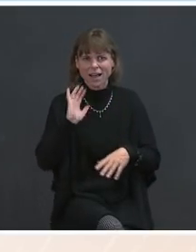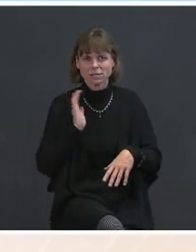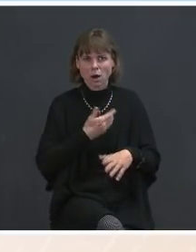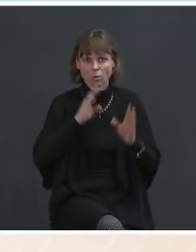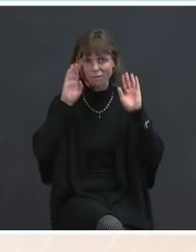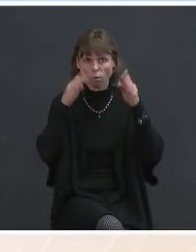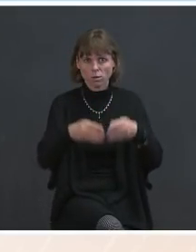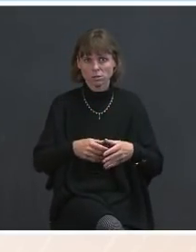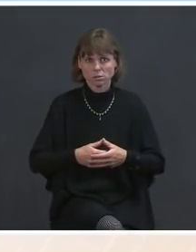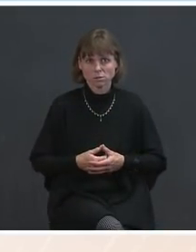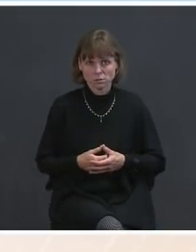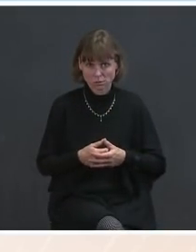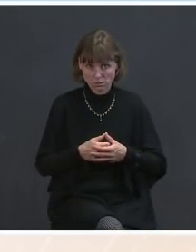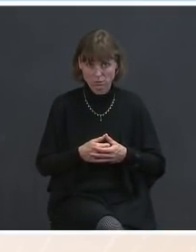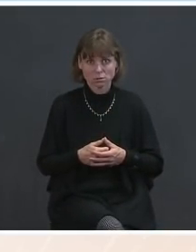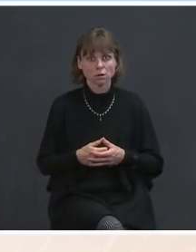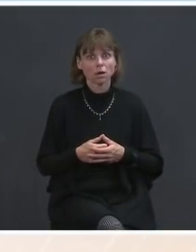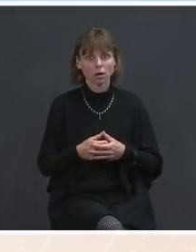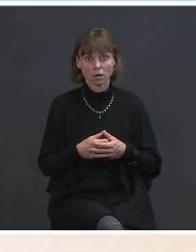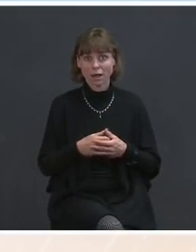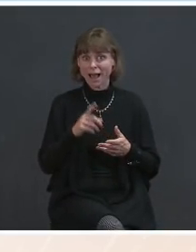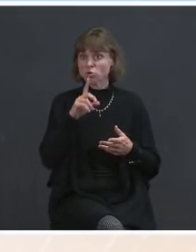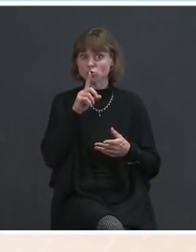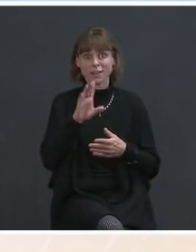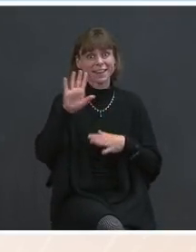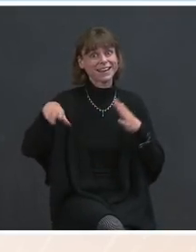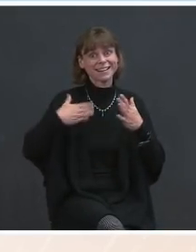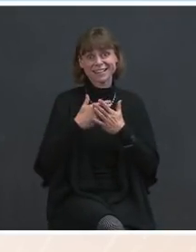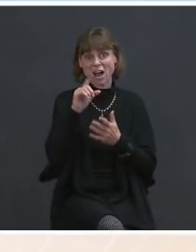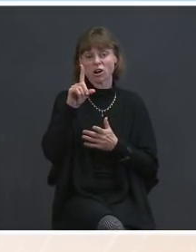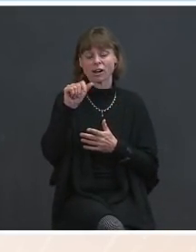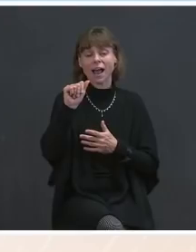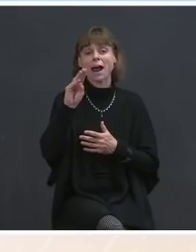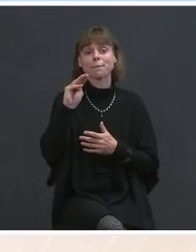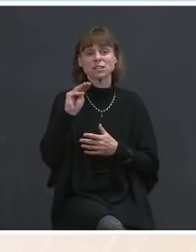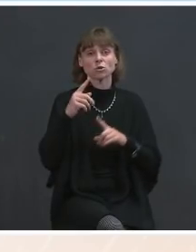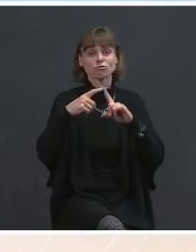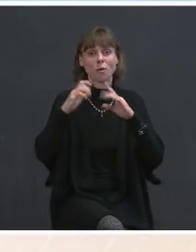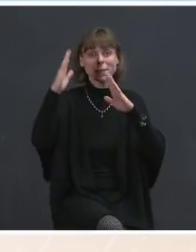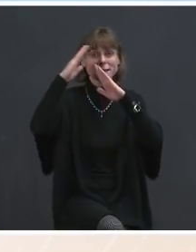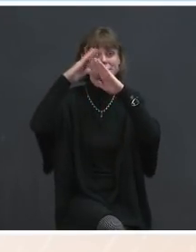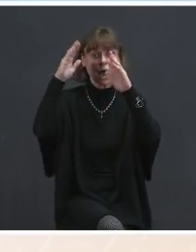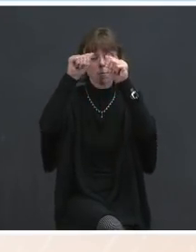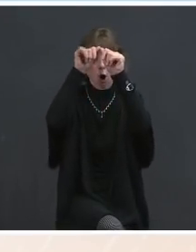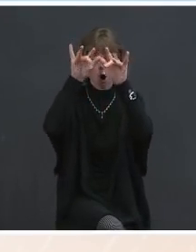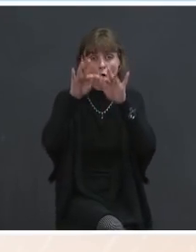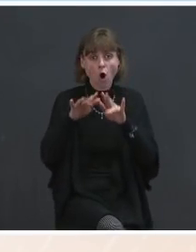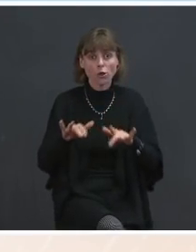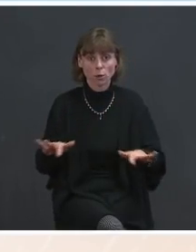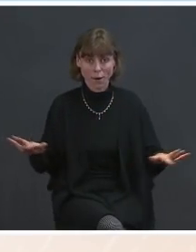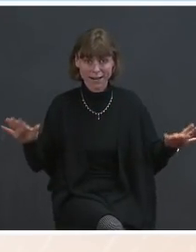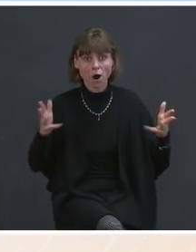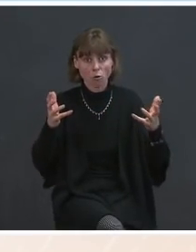And this is an across-the-administration effort that we are committed, from the top, to making changes on as quickly as possible.